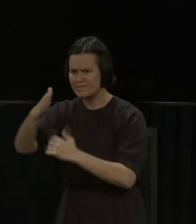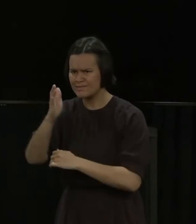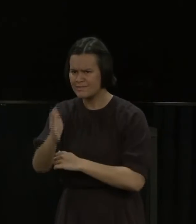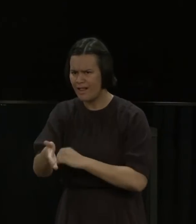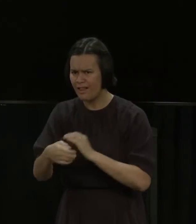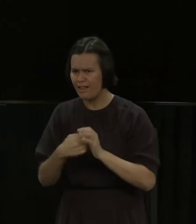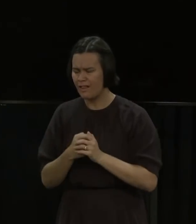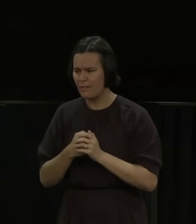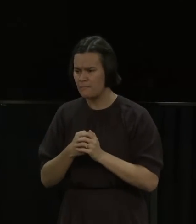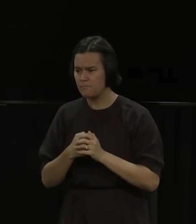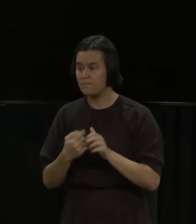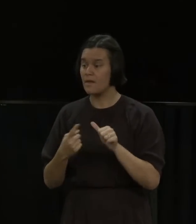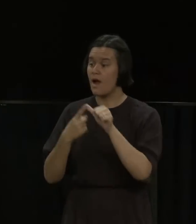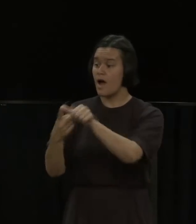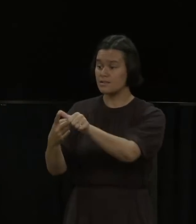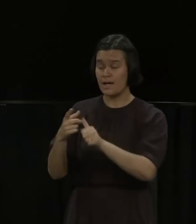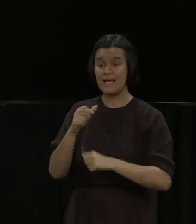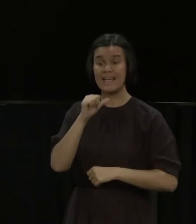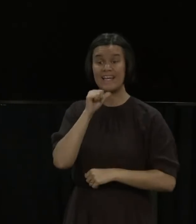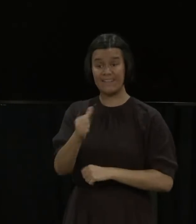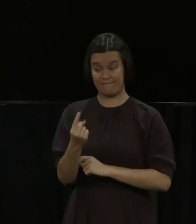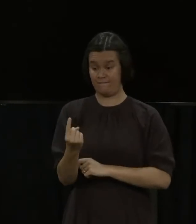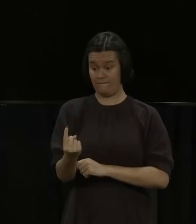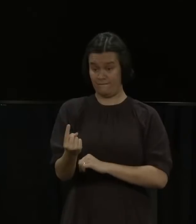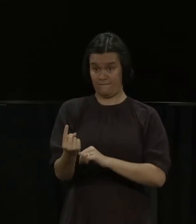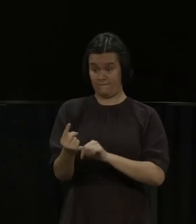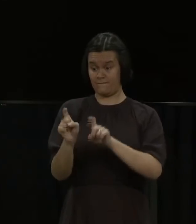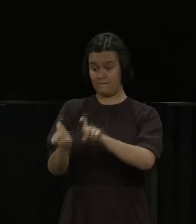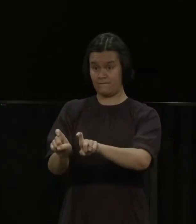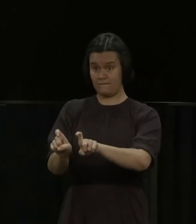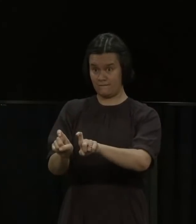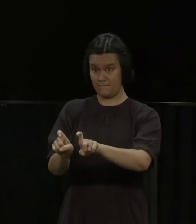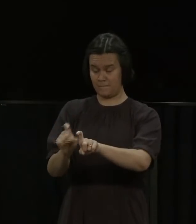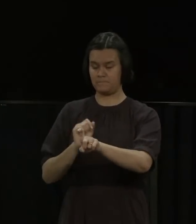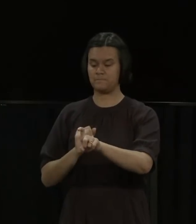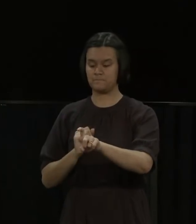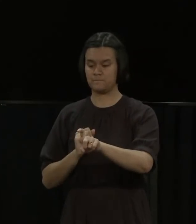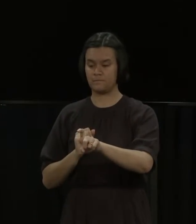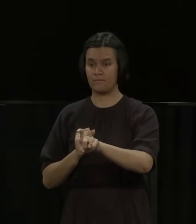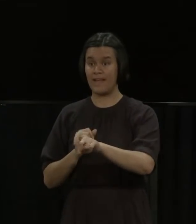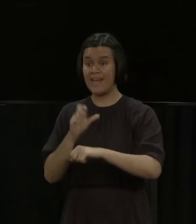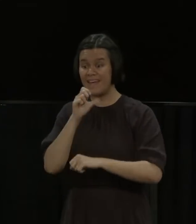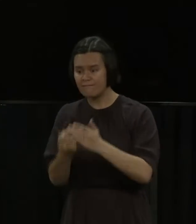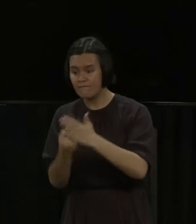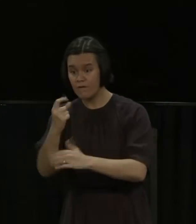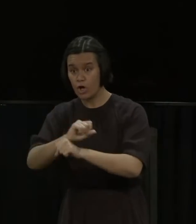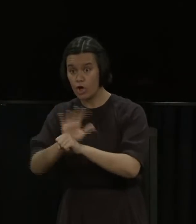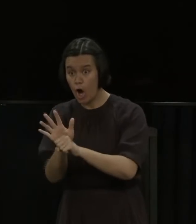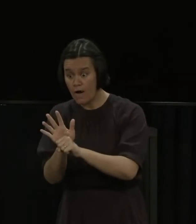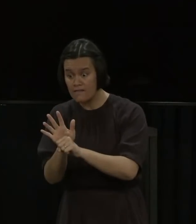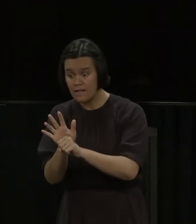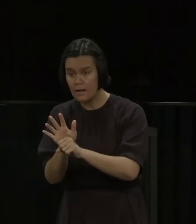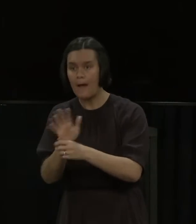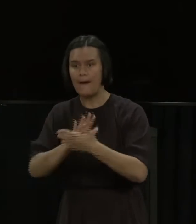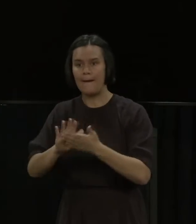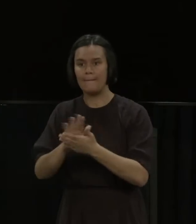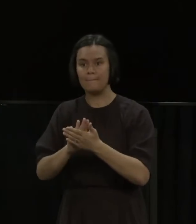back to normal life? So what is the purpose of self isolating if . $$TRANSMIT? >>